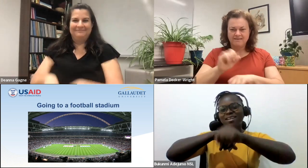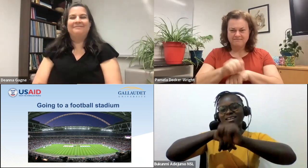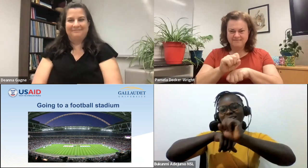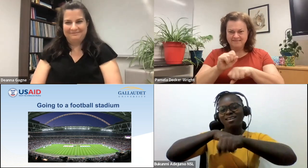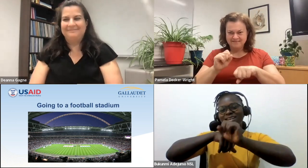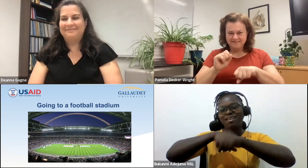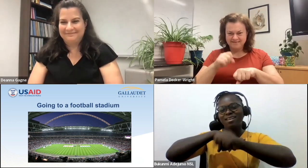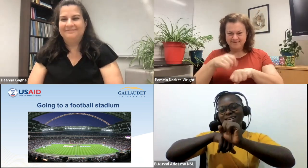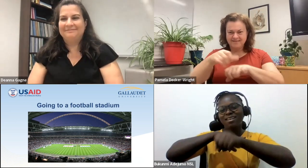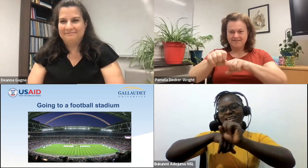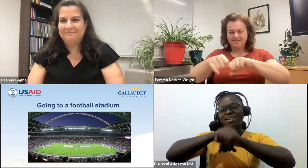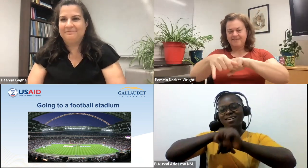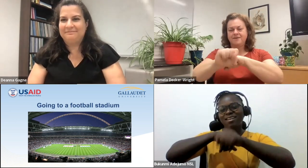all right. Great. Thank you for teaching that